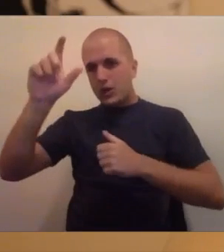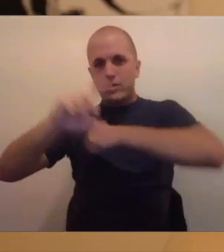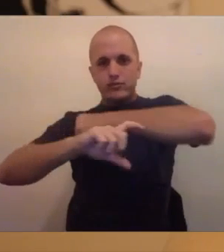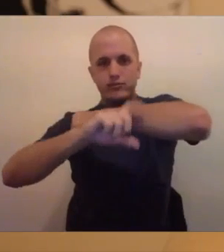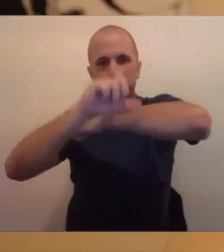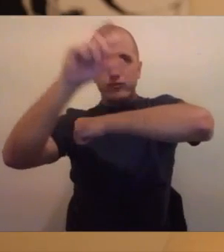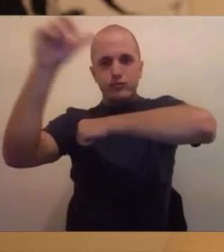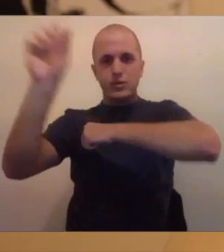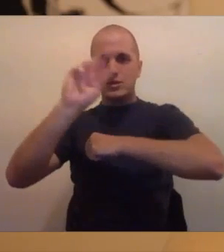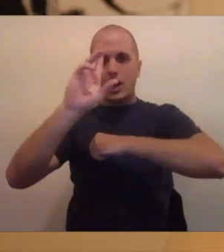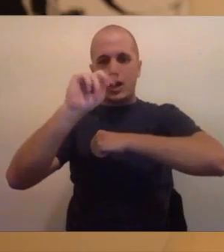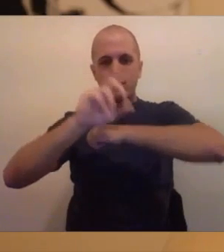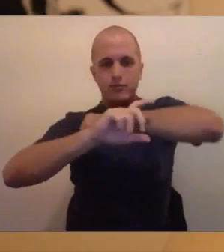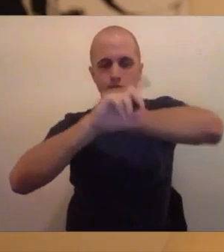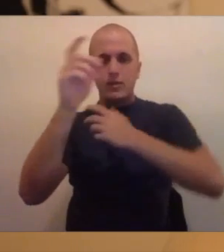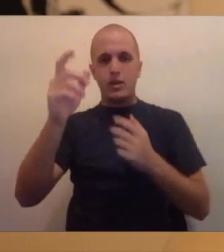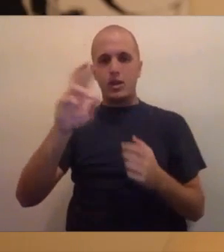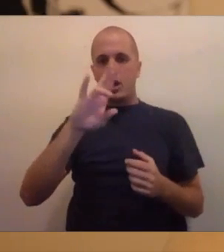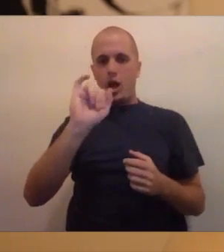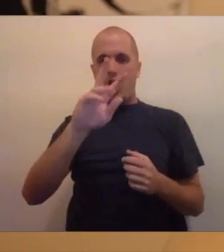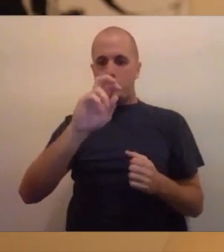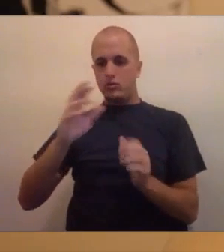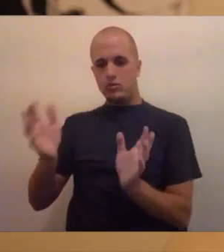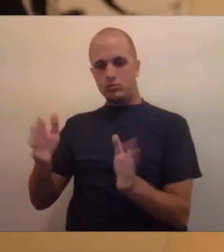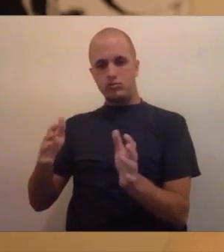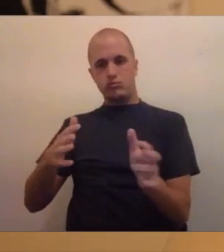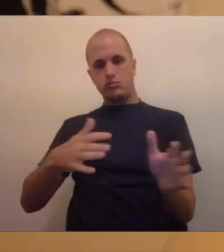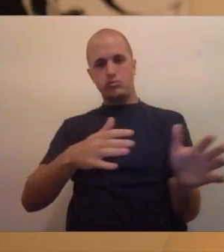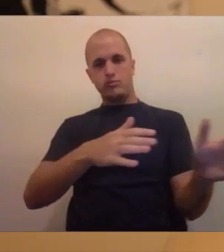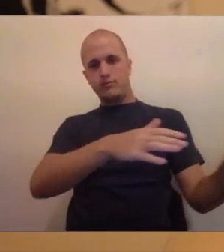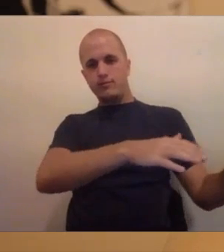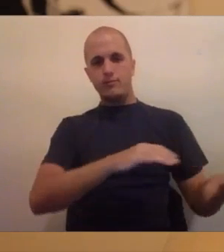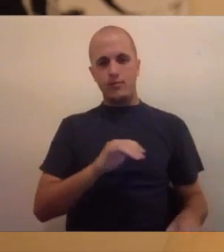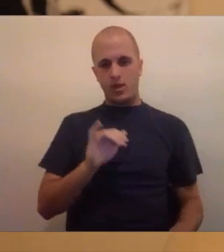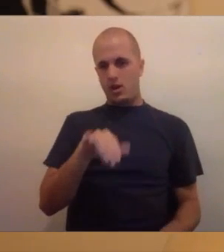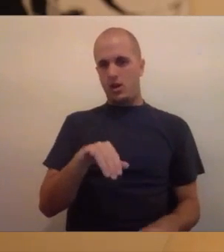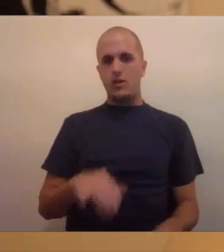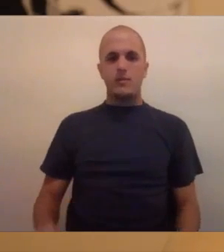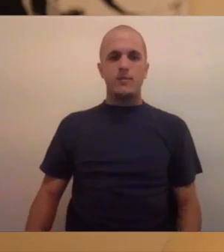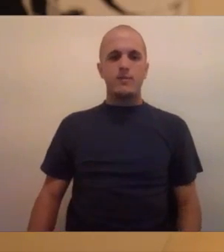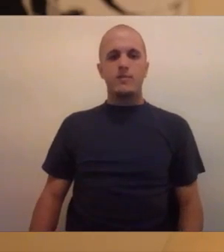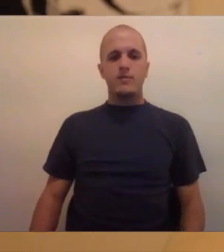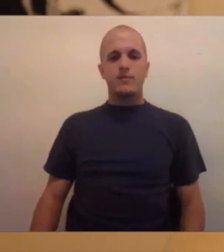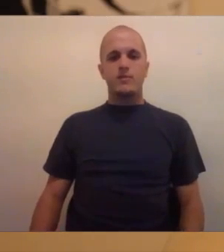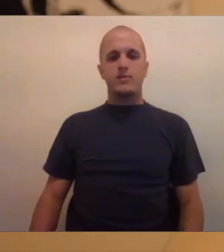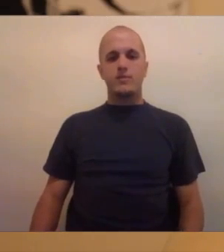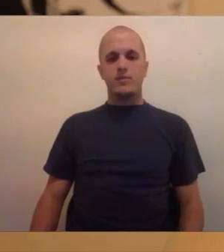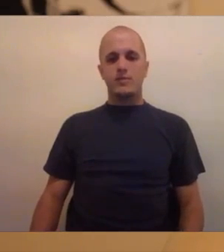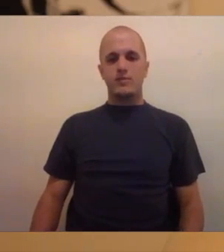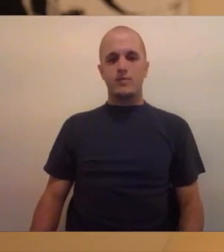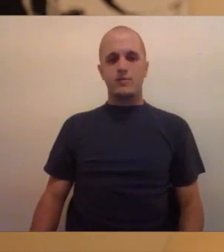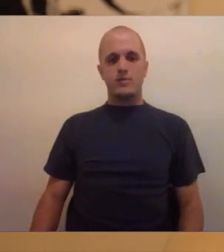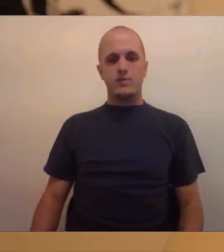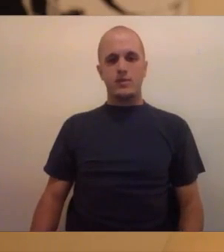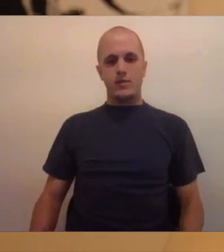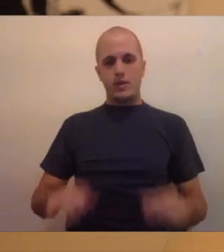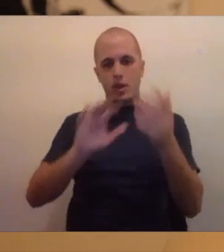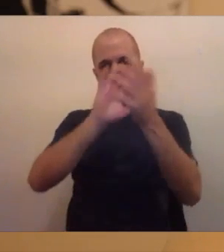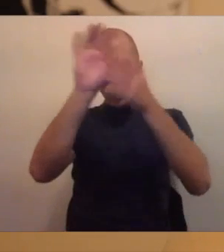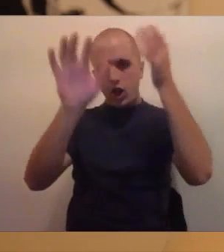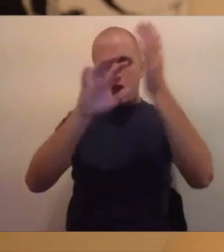the sun and moon rise and set down. The river flows.